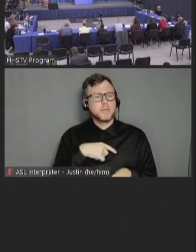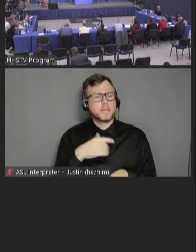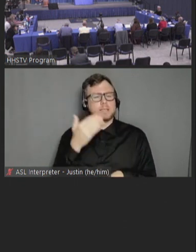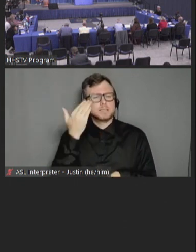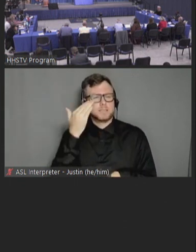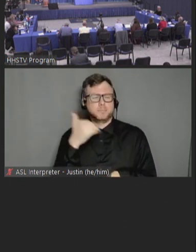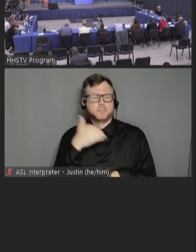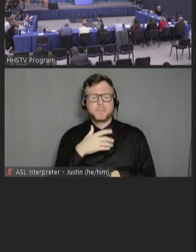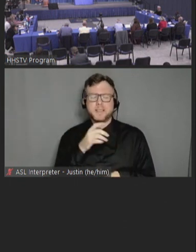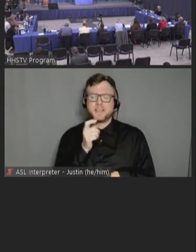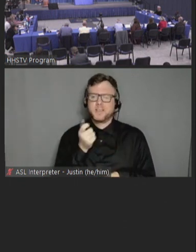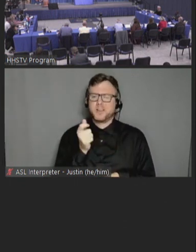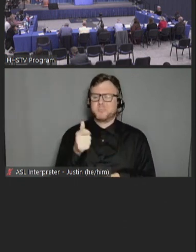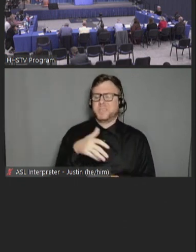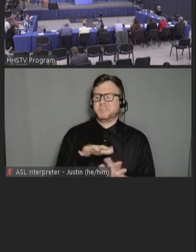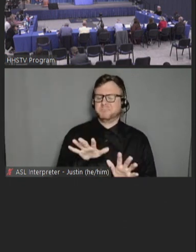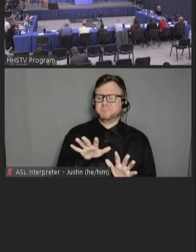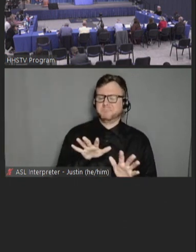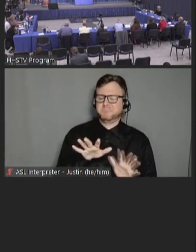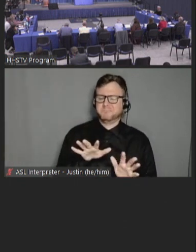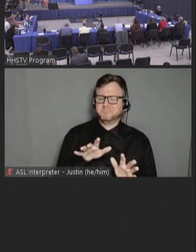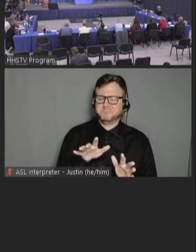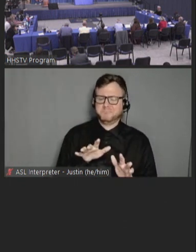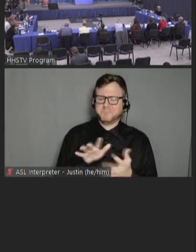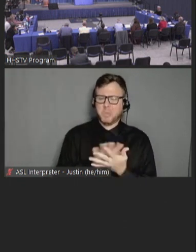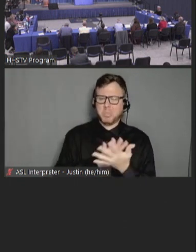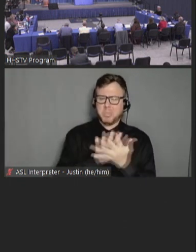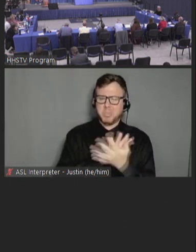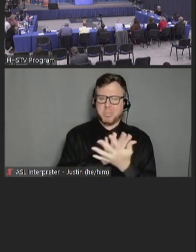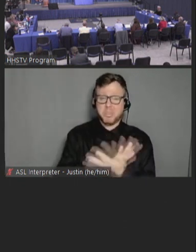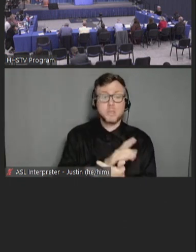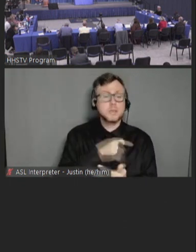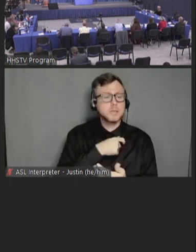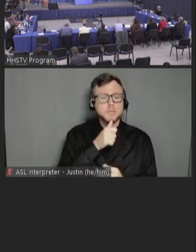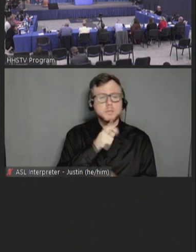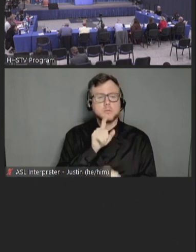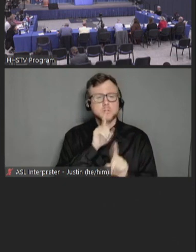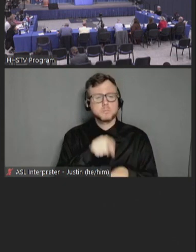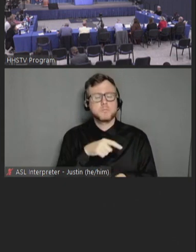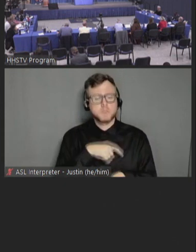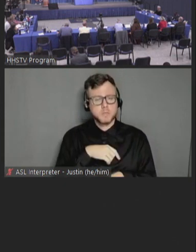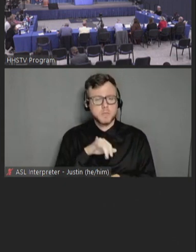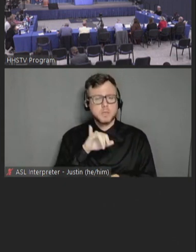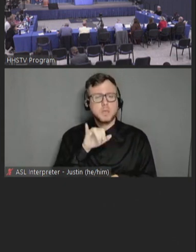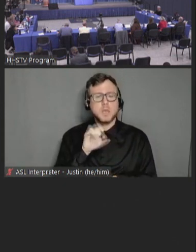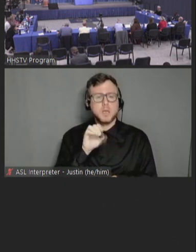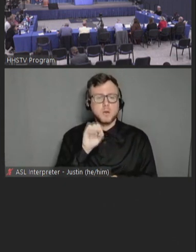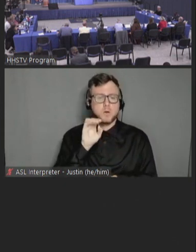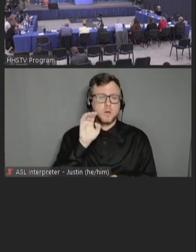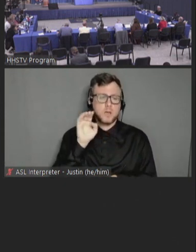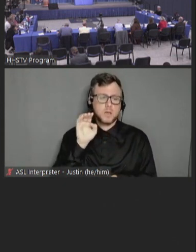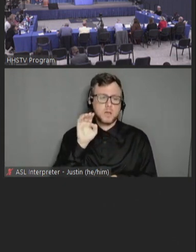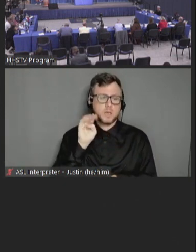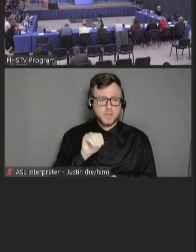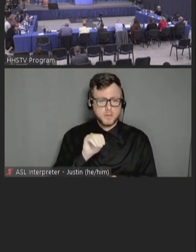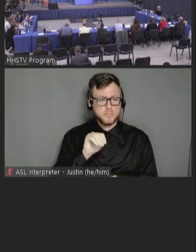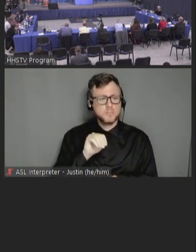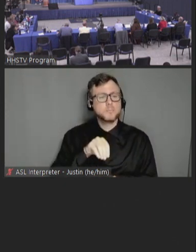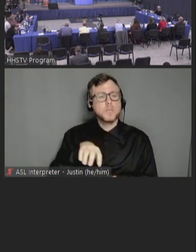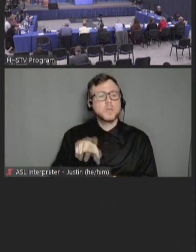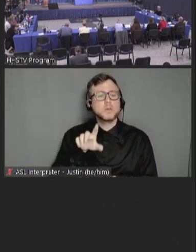presentations do not appear to be responsive to the IOM 2005 report on public trust and VSD